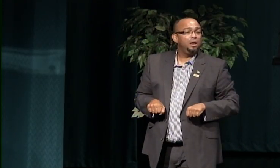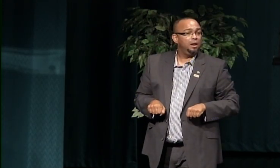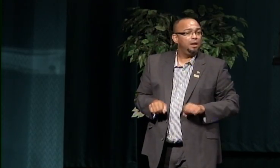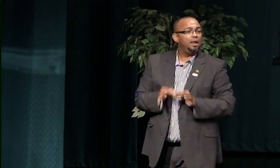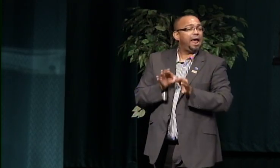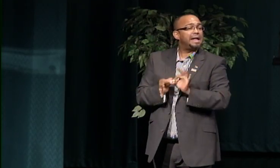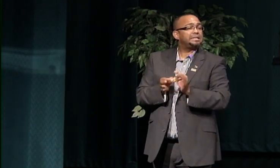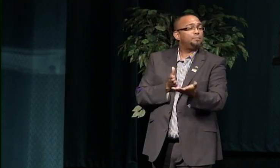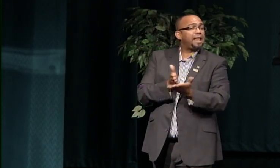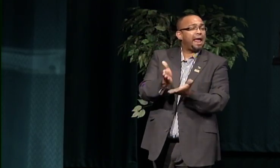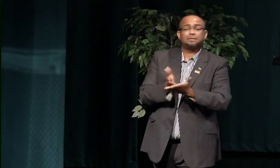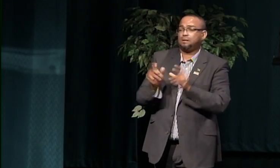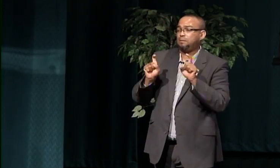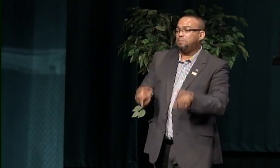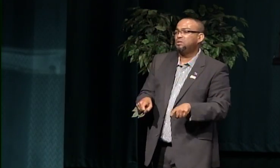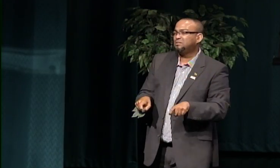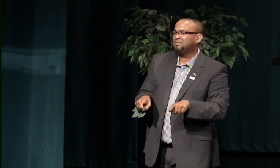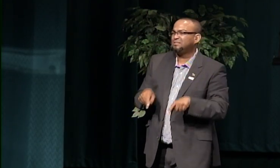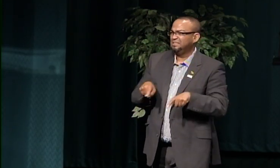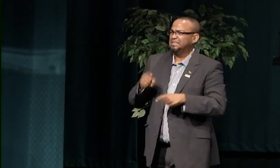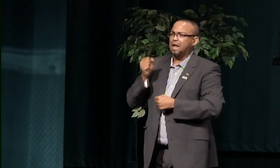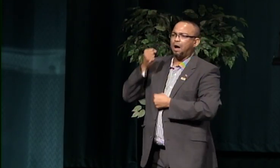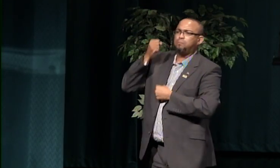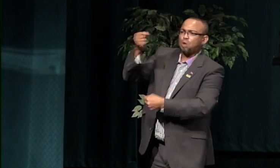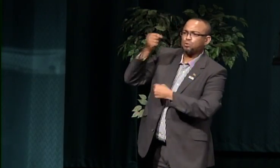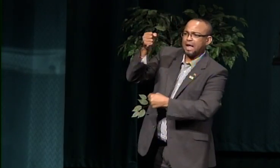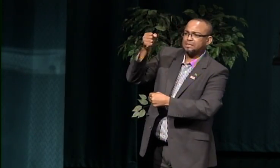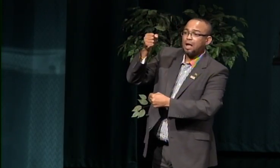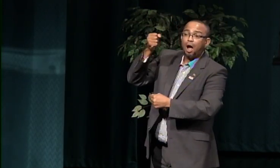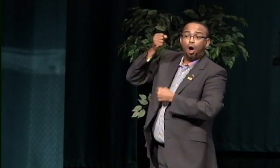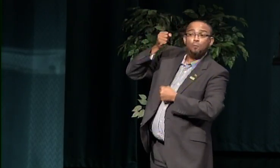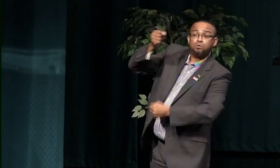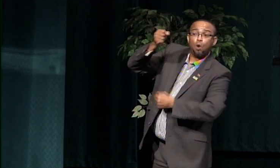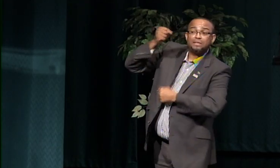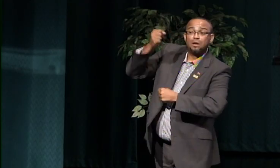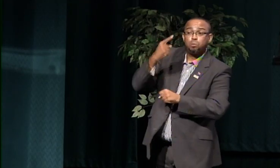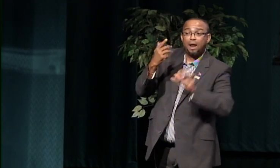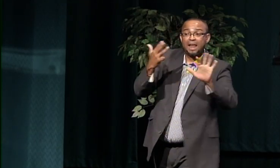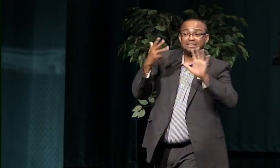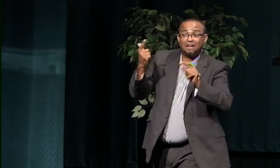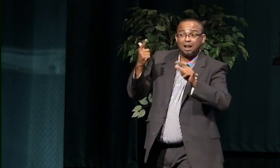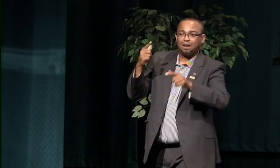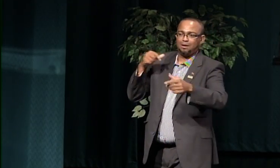is just as important for education of hearing people.